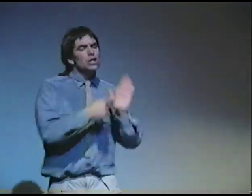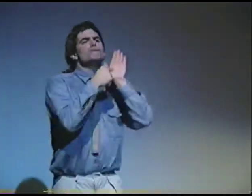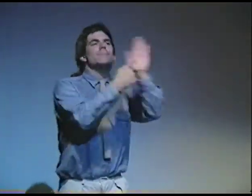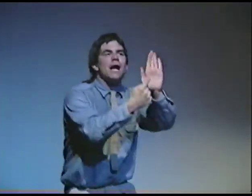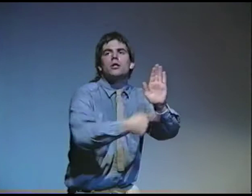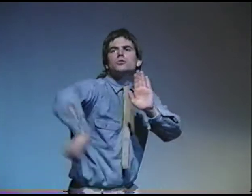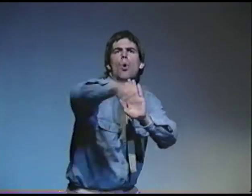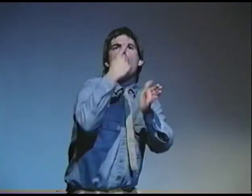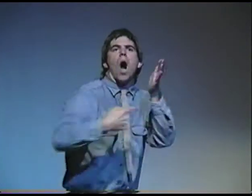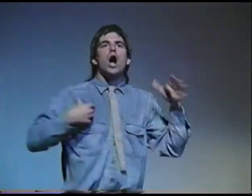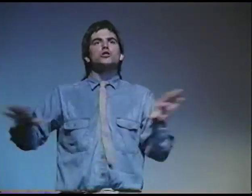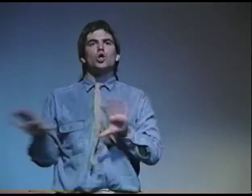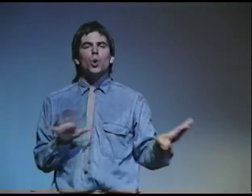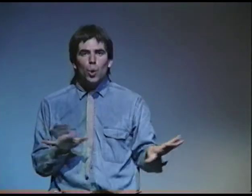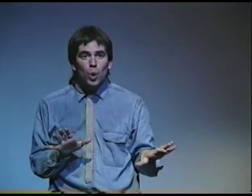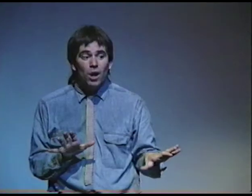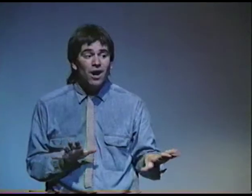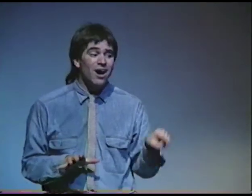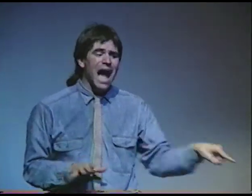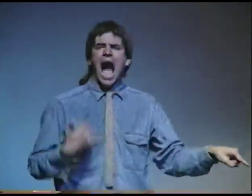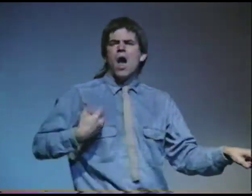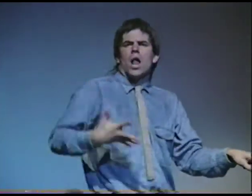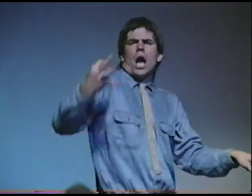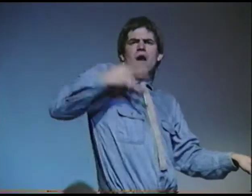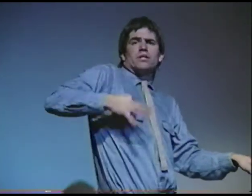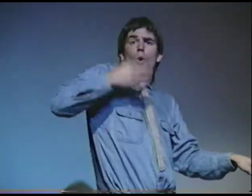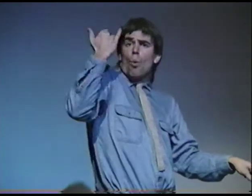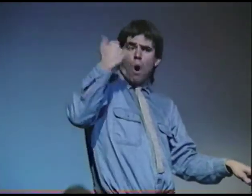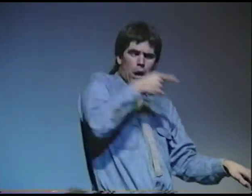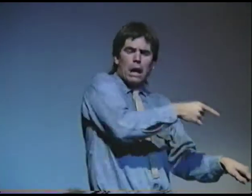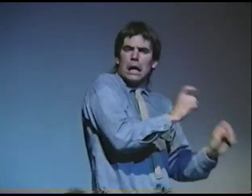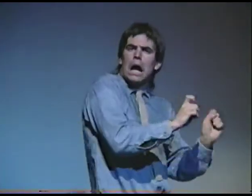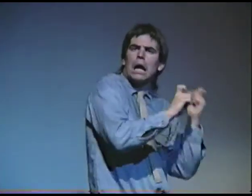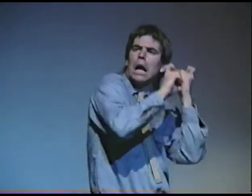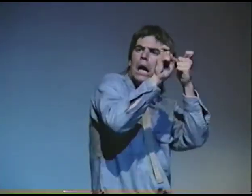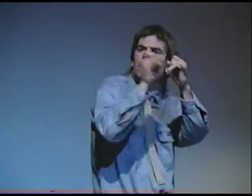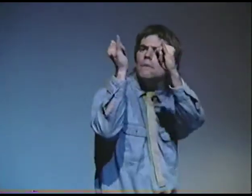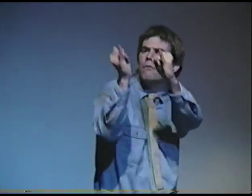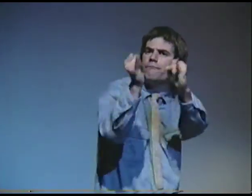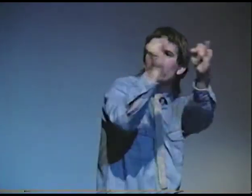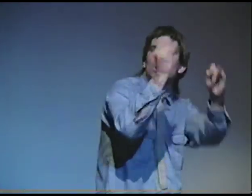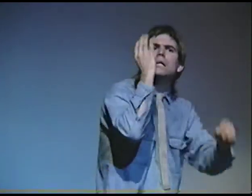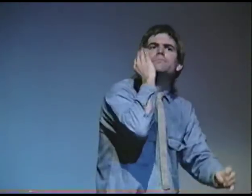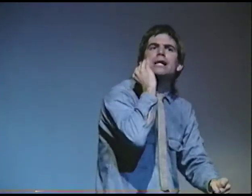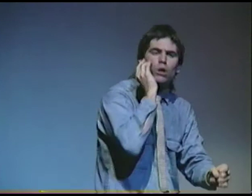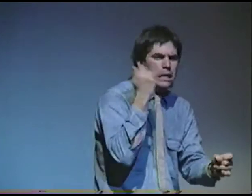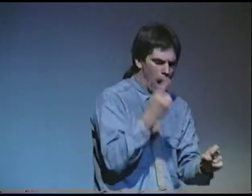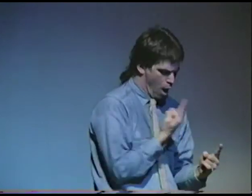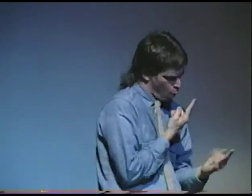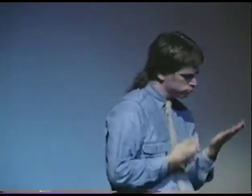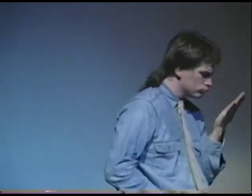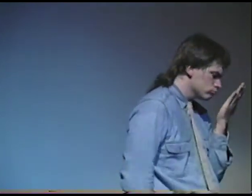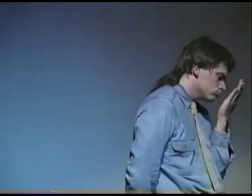For a deaf poet, for example, what I'm doing,